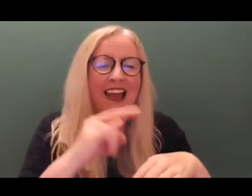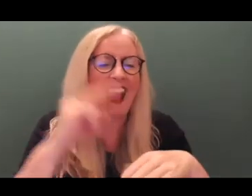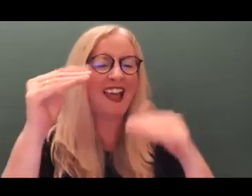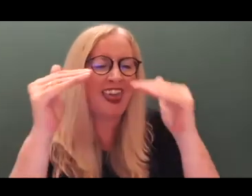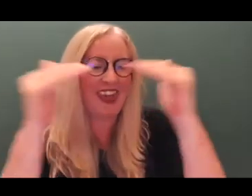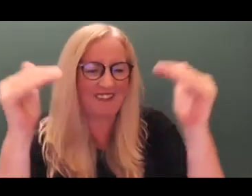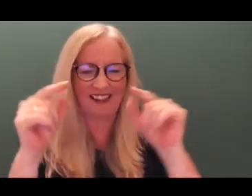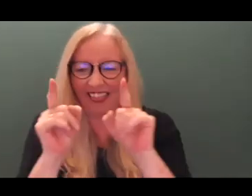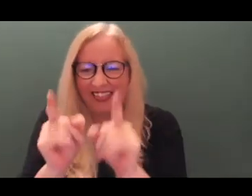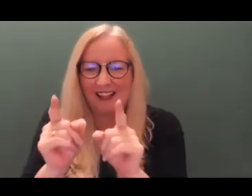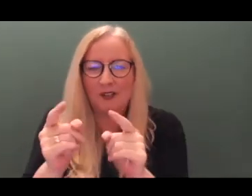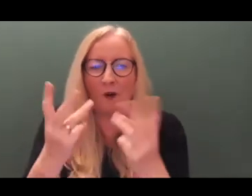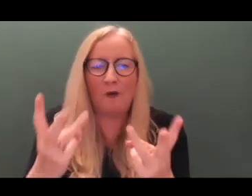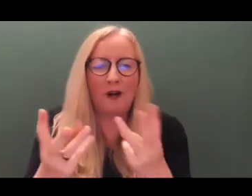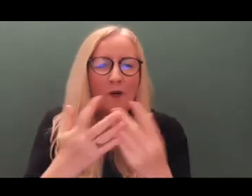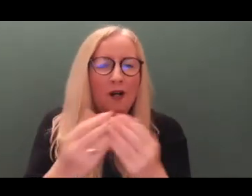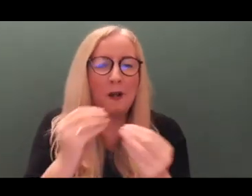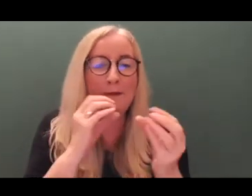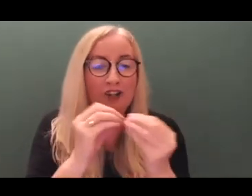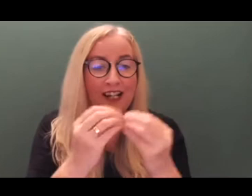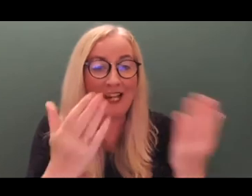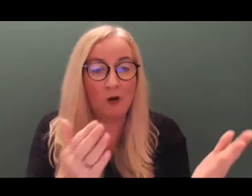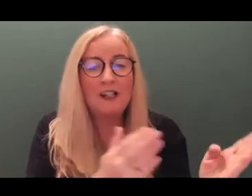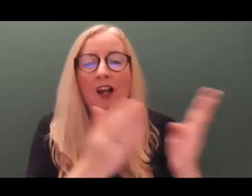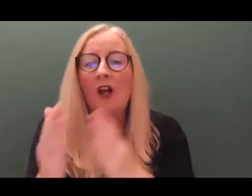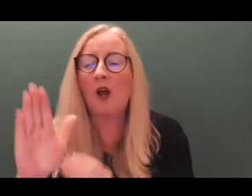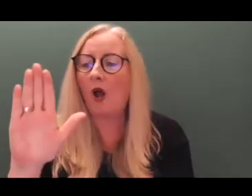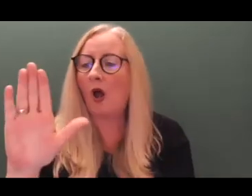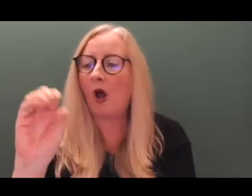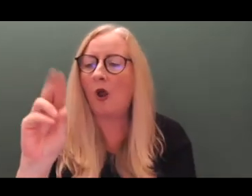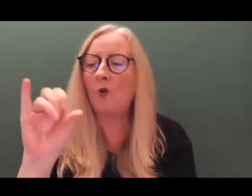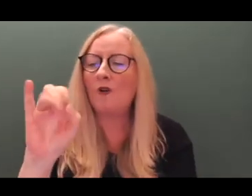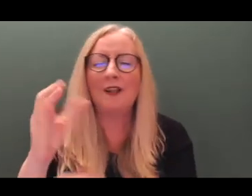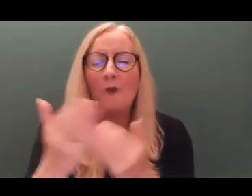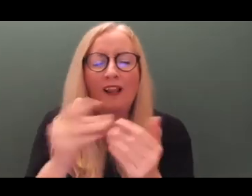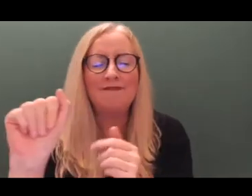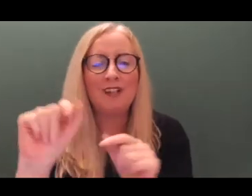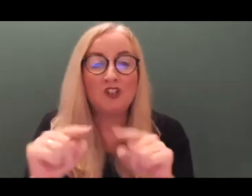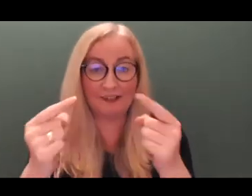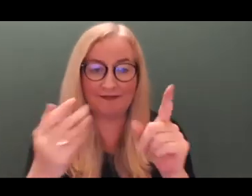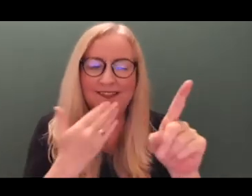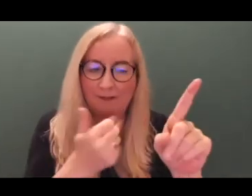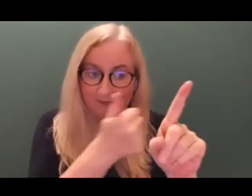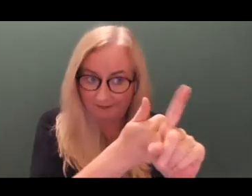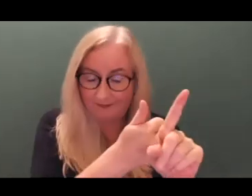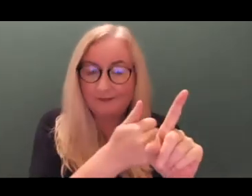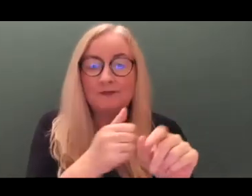: Okay, so Louise then, the challenges? >>: Thanks Patricia, I mean a lot of this is